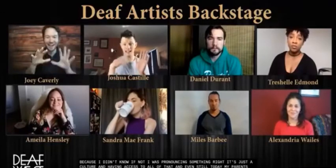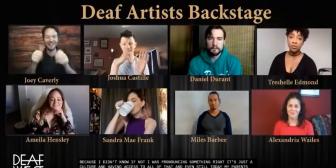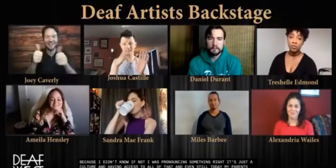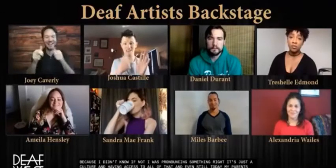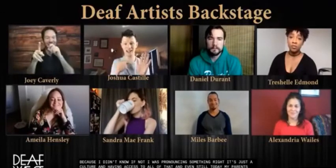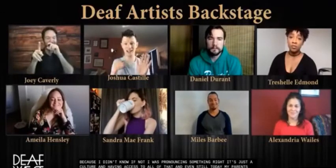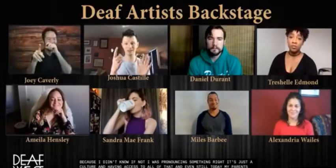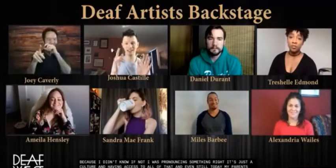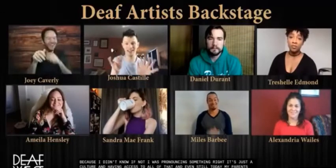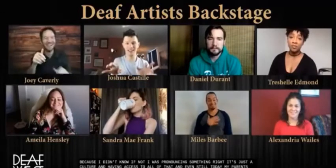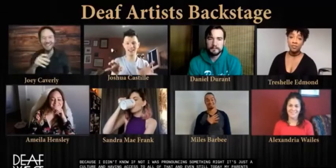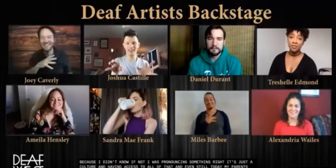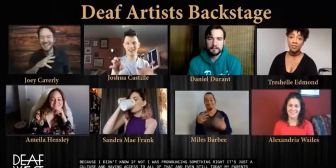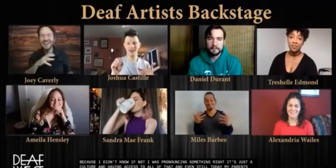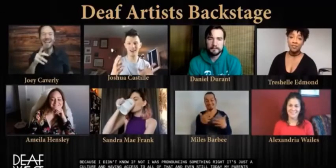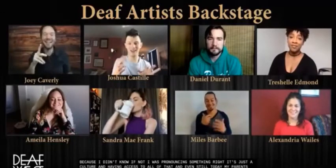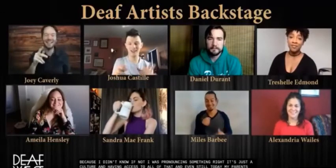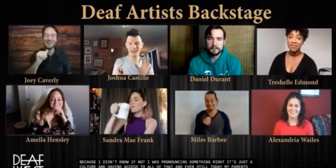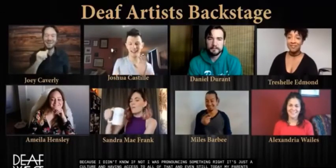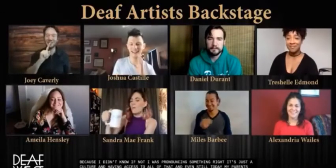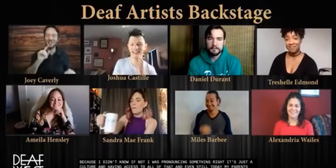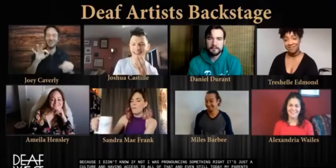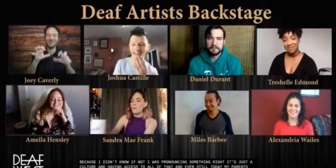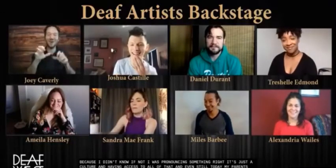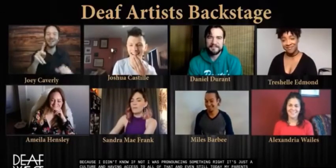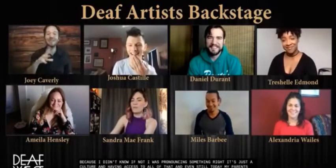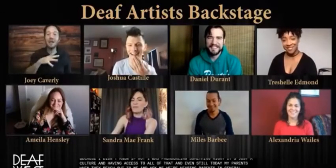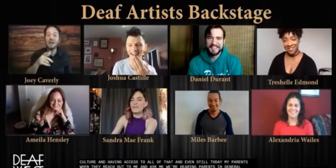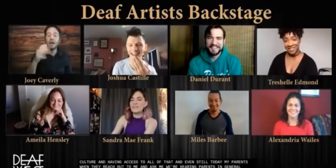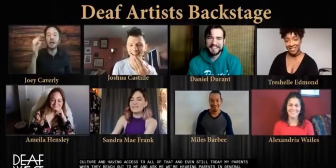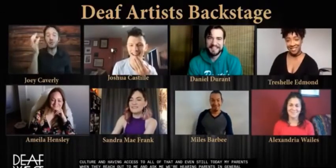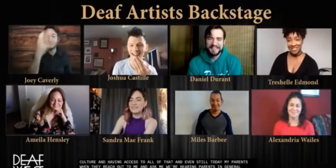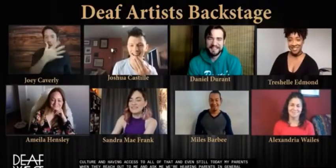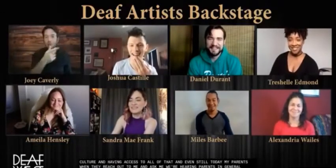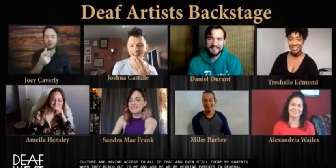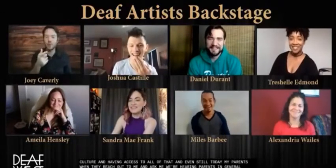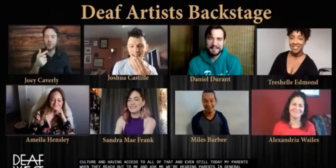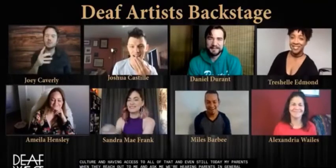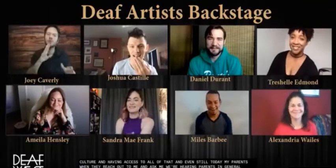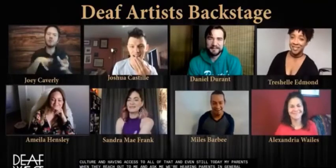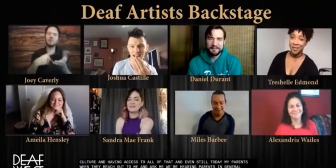Can you see me? Okay. Josh: Yes. I can. Joey: Just wanted to make sure you weren't frozen.